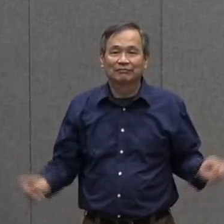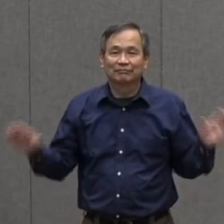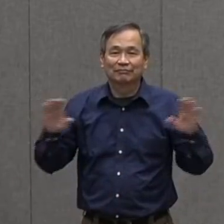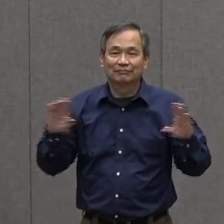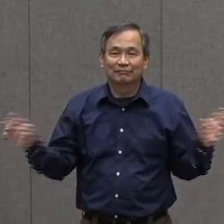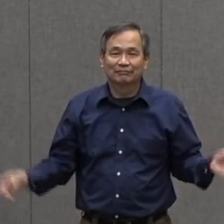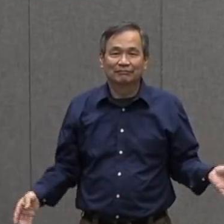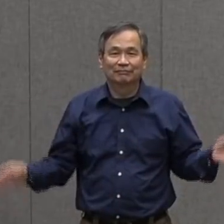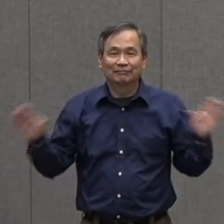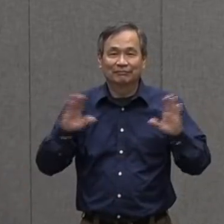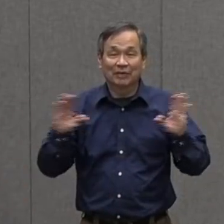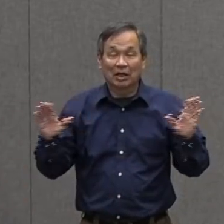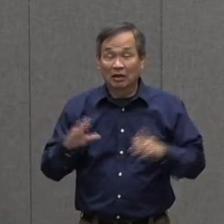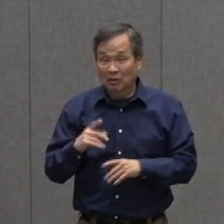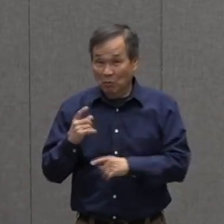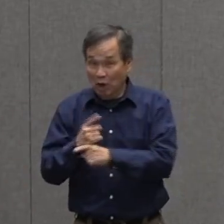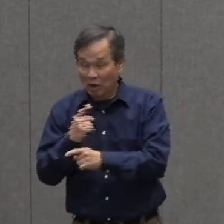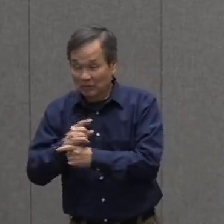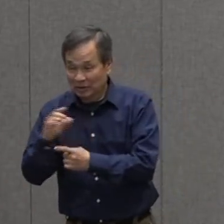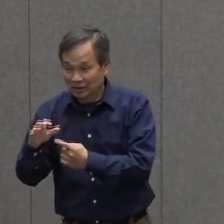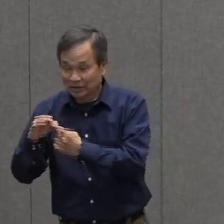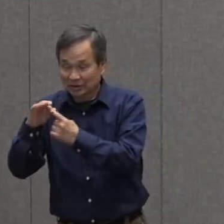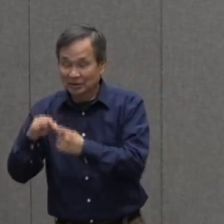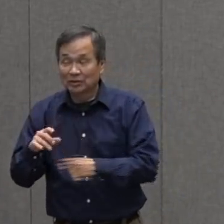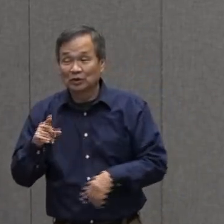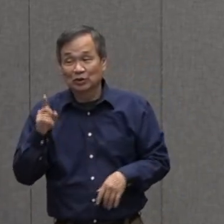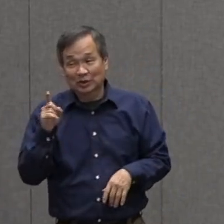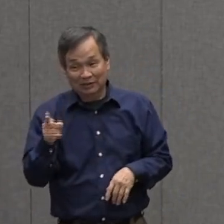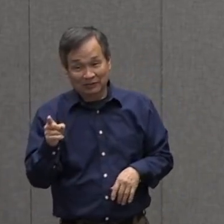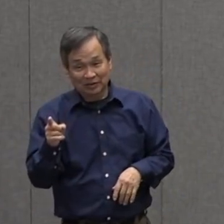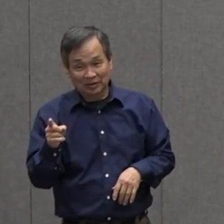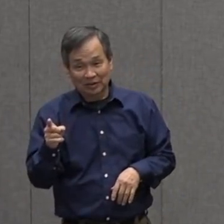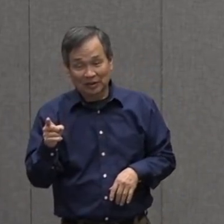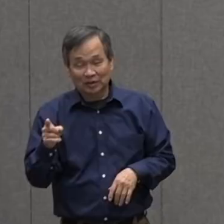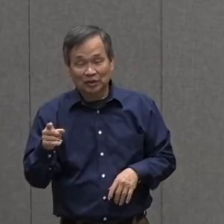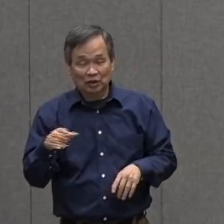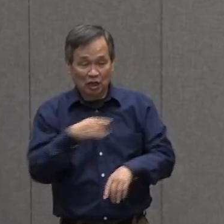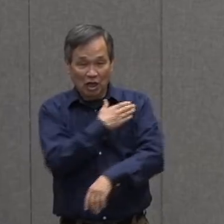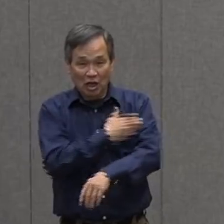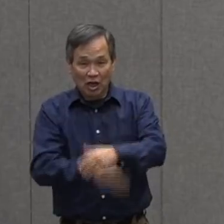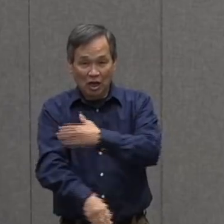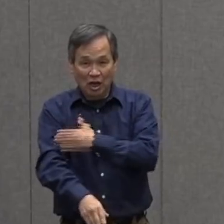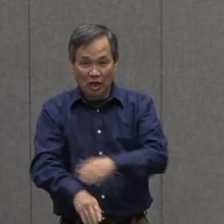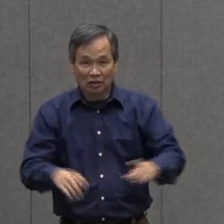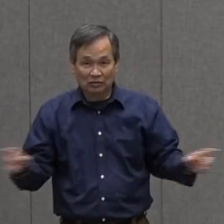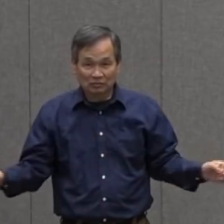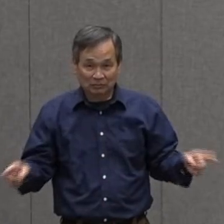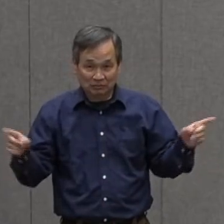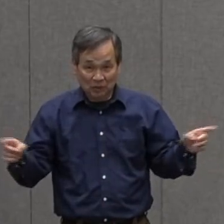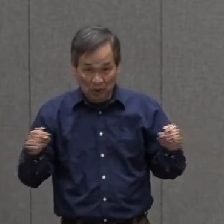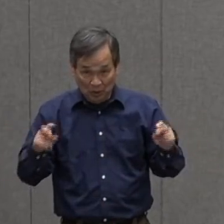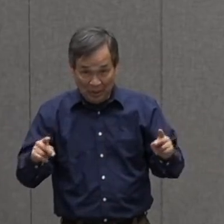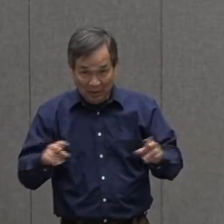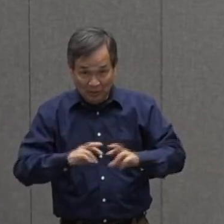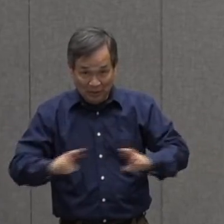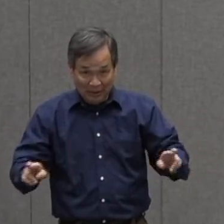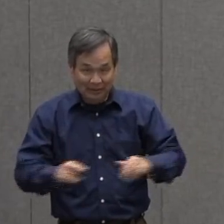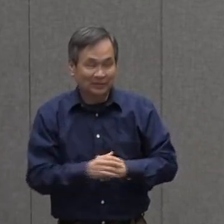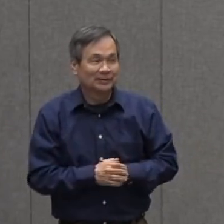And if I say a proper noun I want you to do arm circles. Okay are you ready?